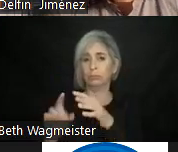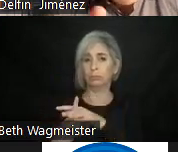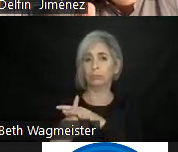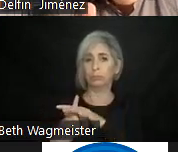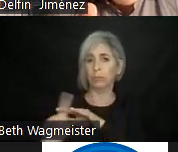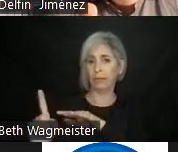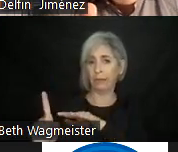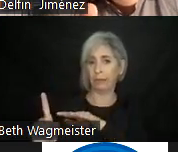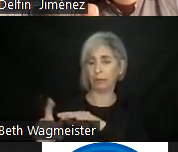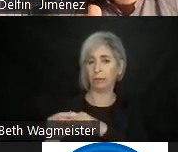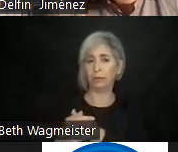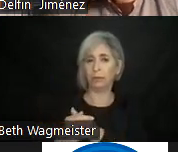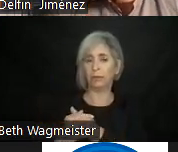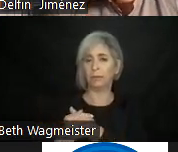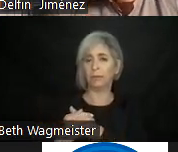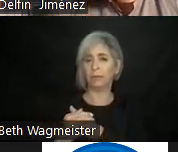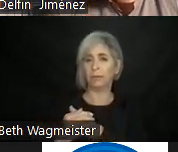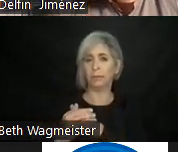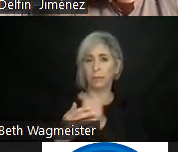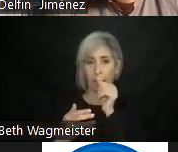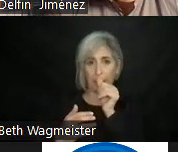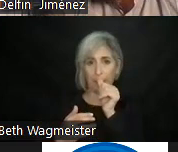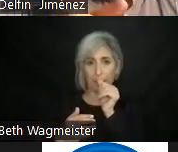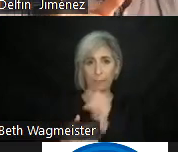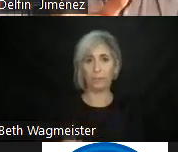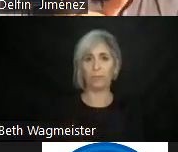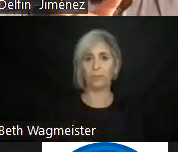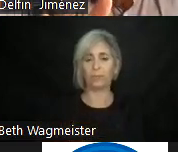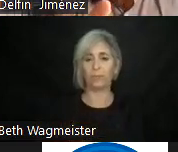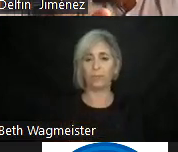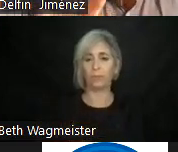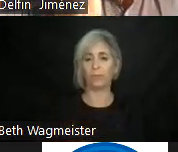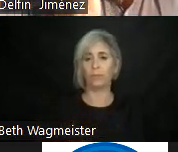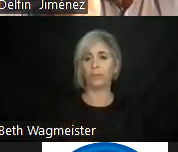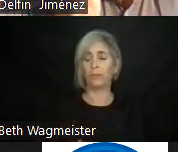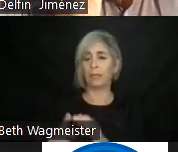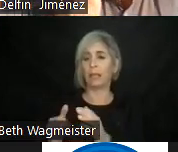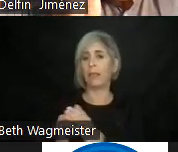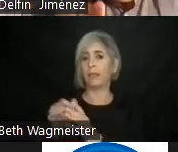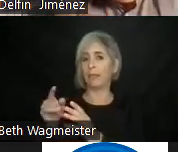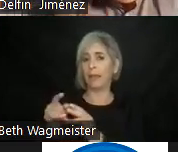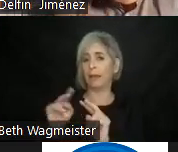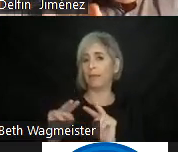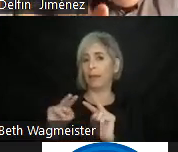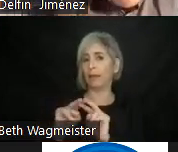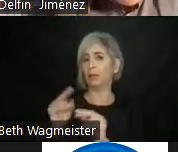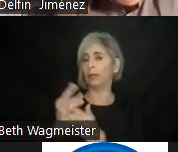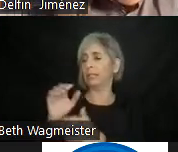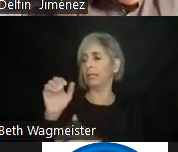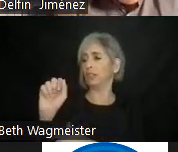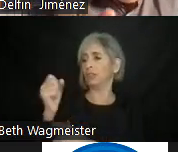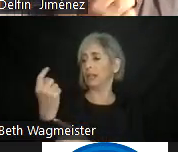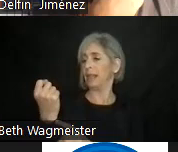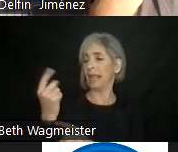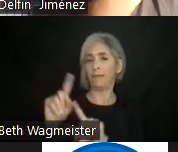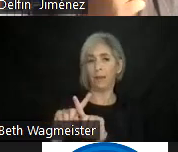Conclusion about that, the evacuation is in section 11. But it is considered